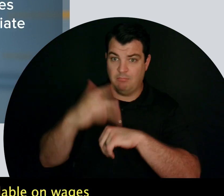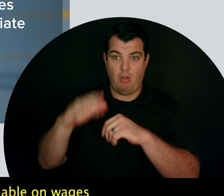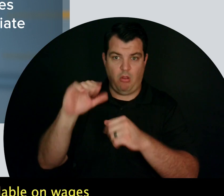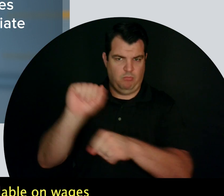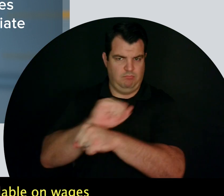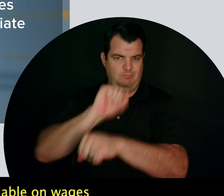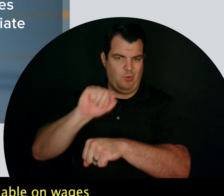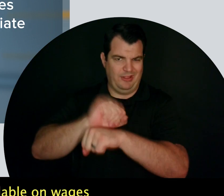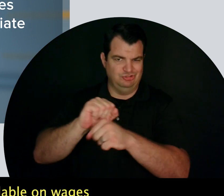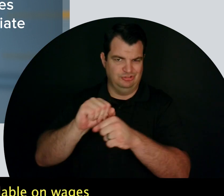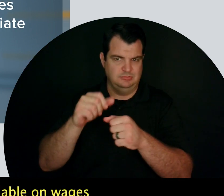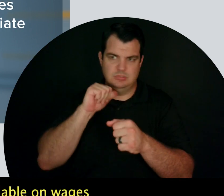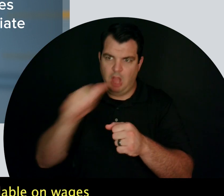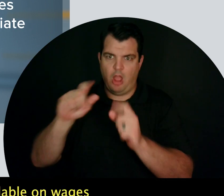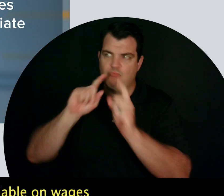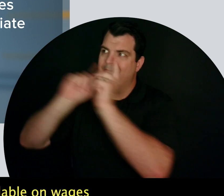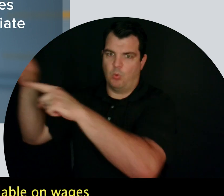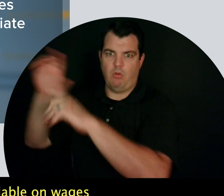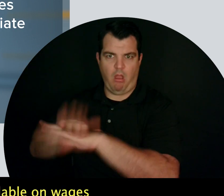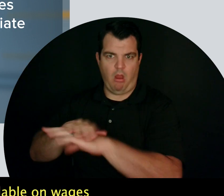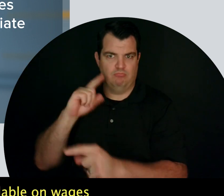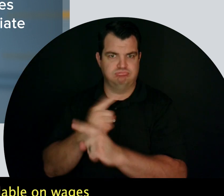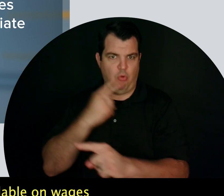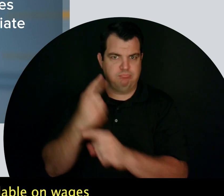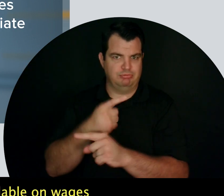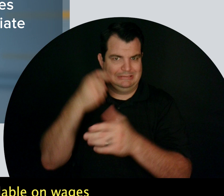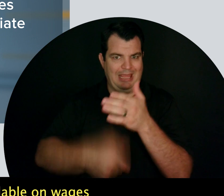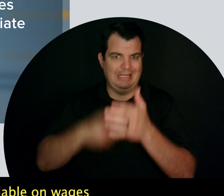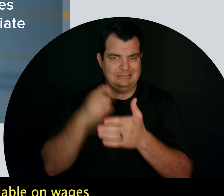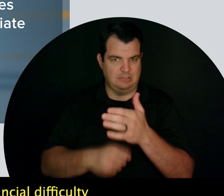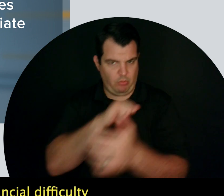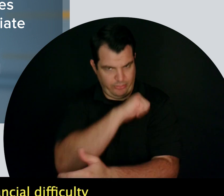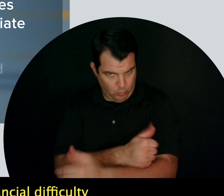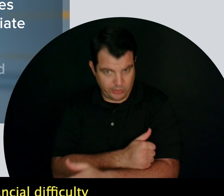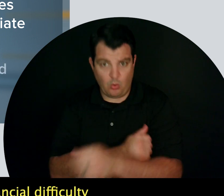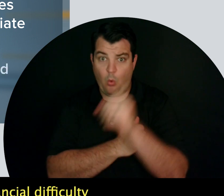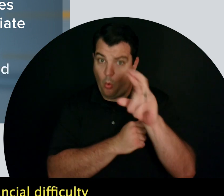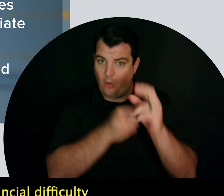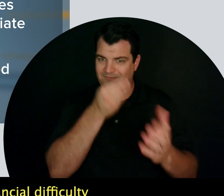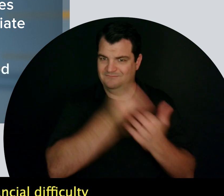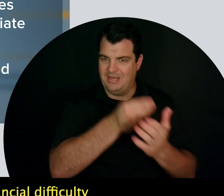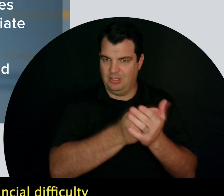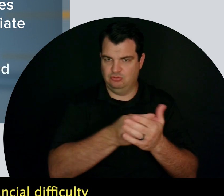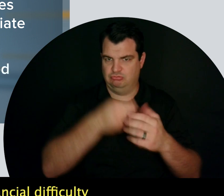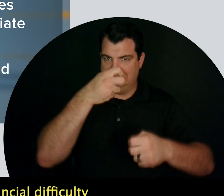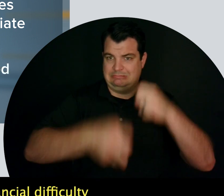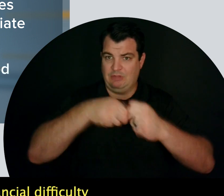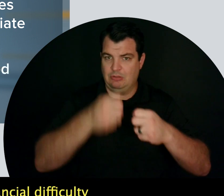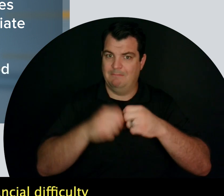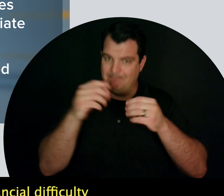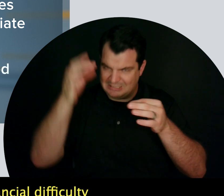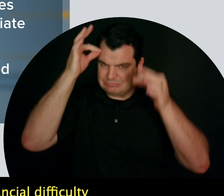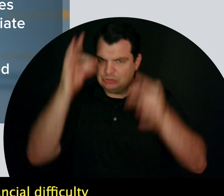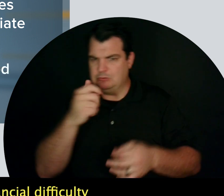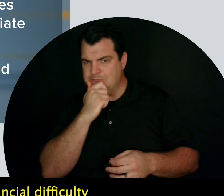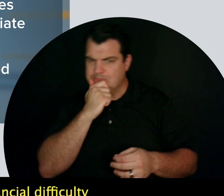No compensation is available on wages that were not reported to the appropriate taxing authority and financial difficulty must be determined